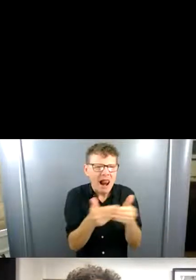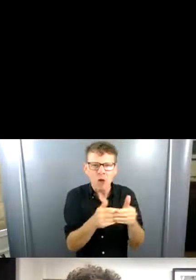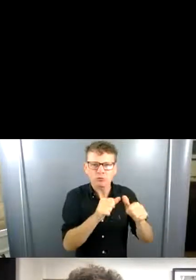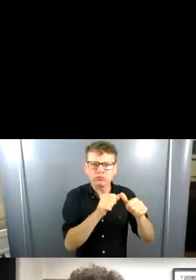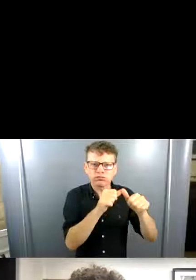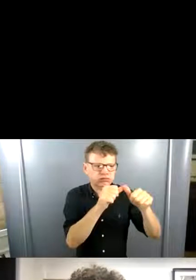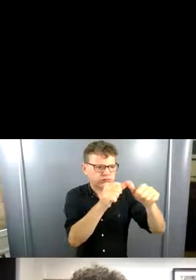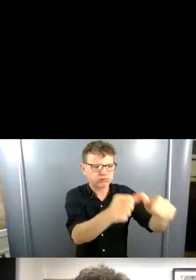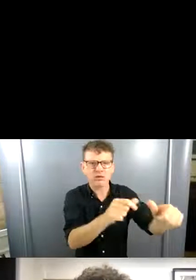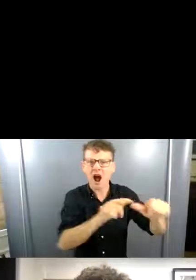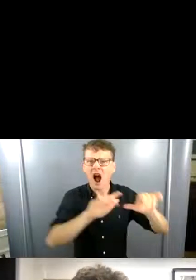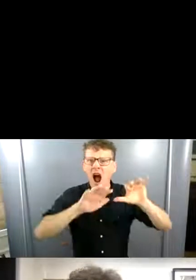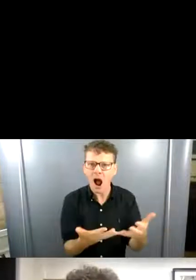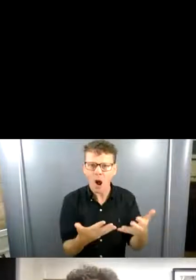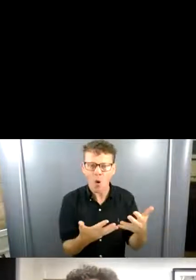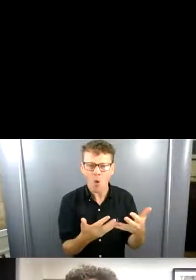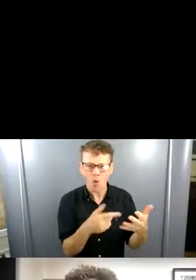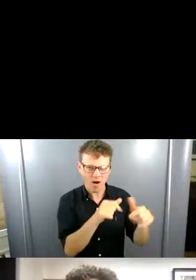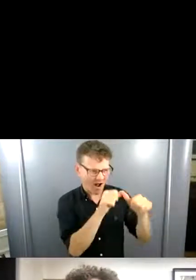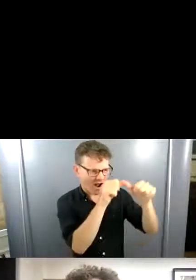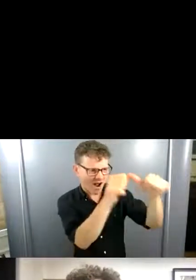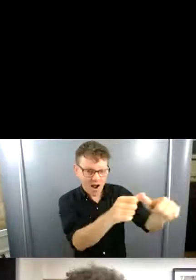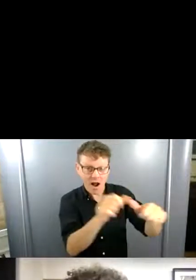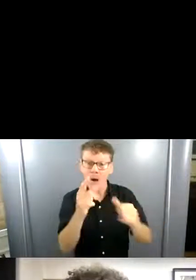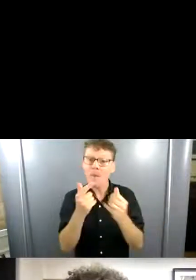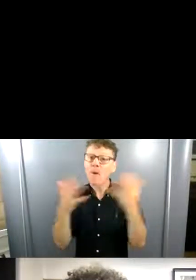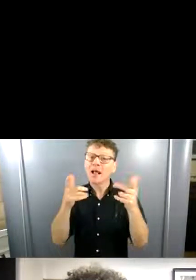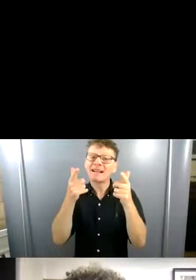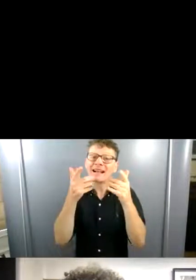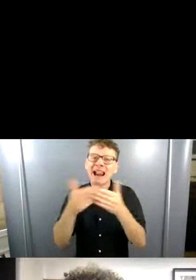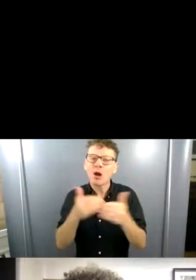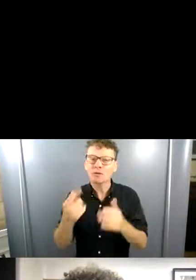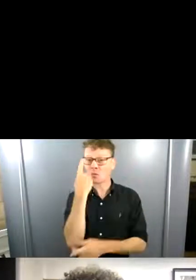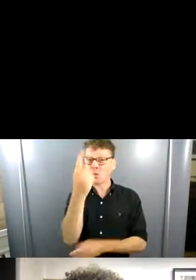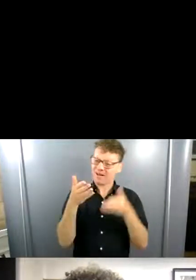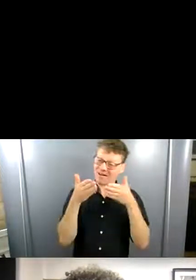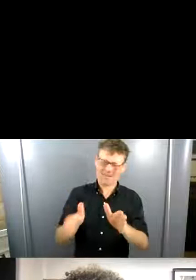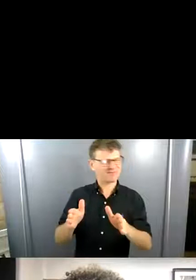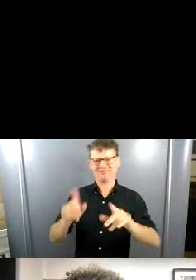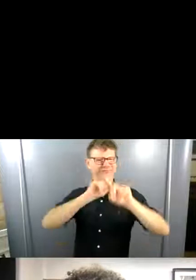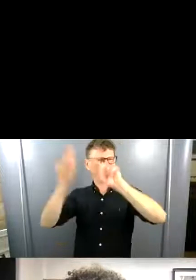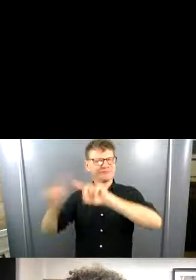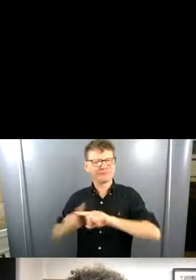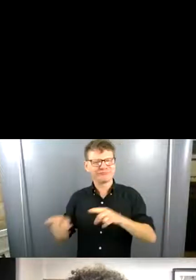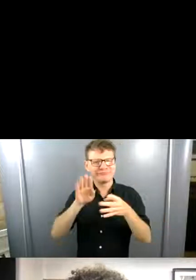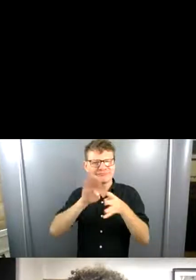understanding multilingualism in all its forms so most multilingualism research